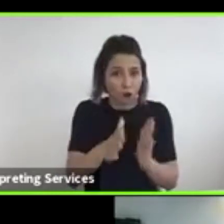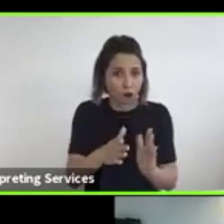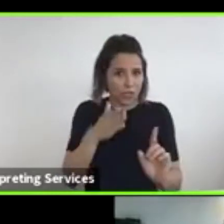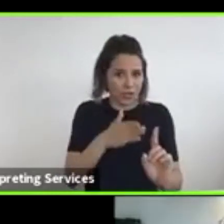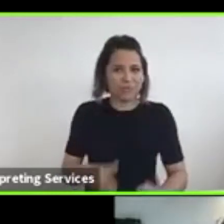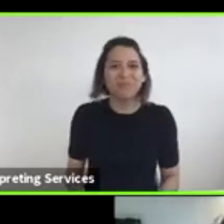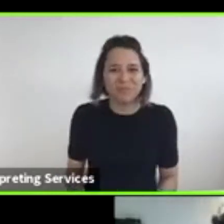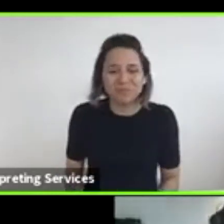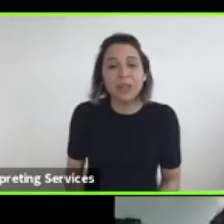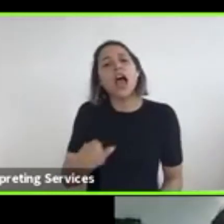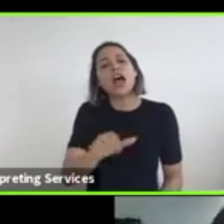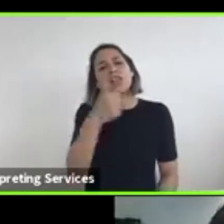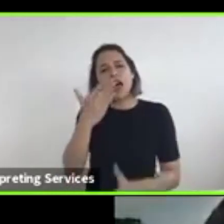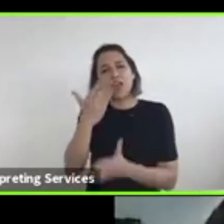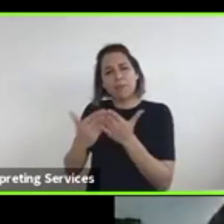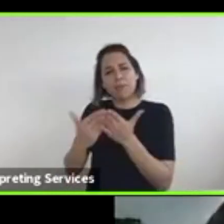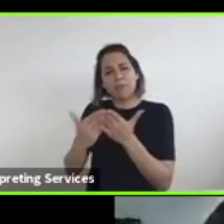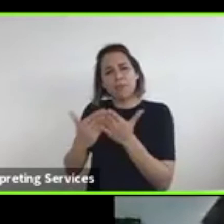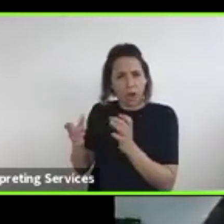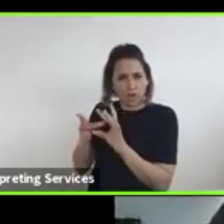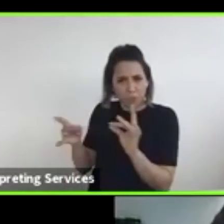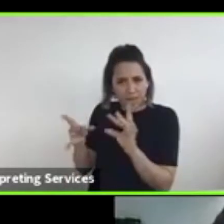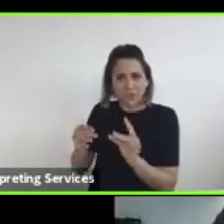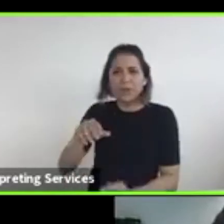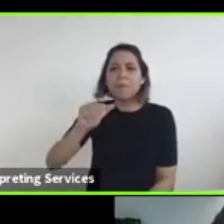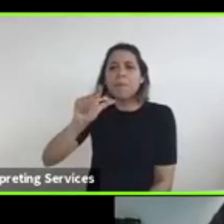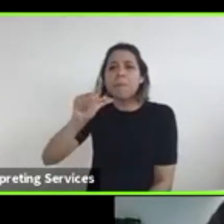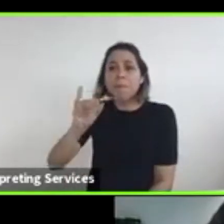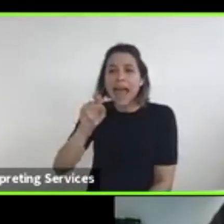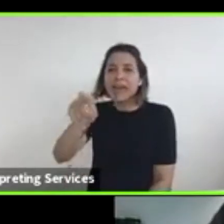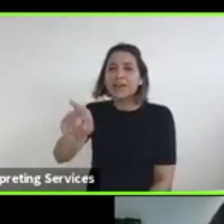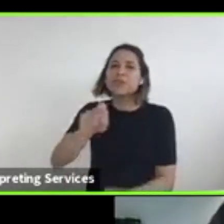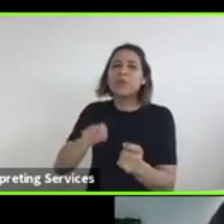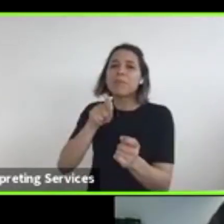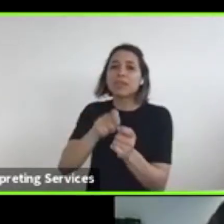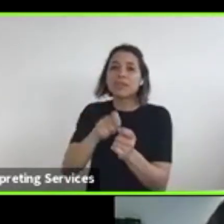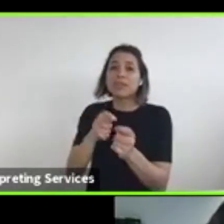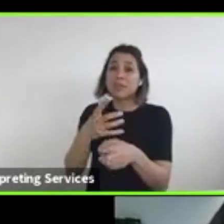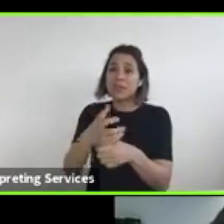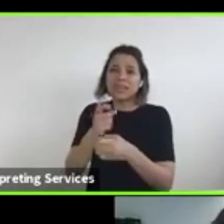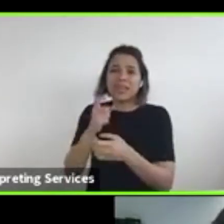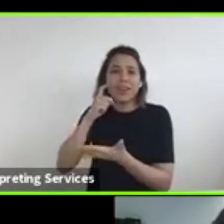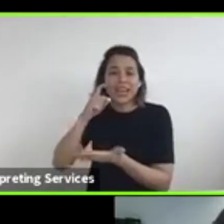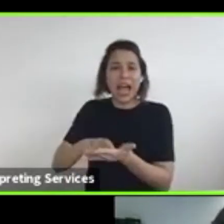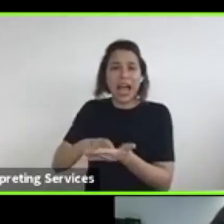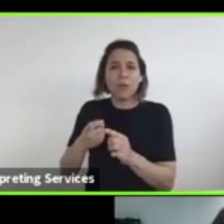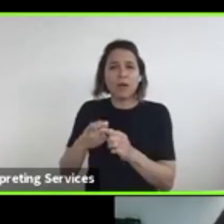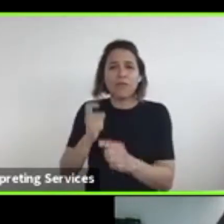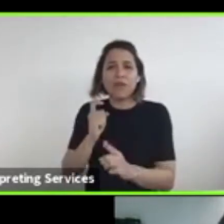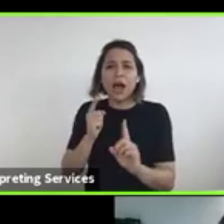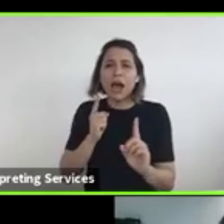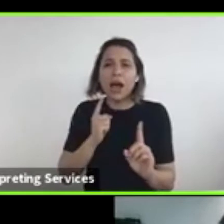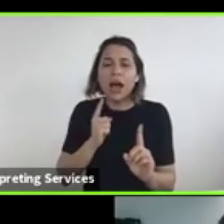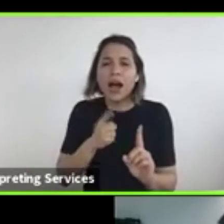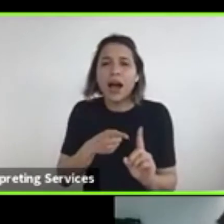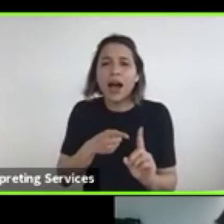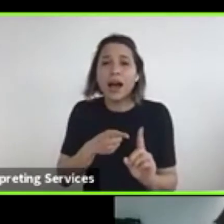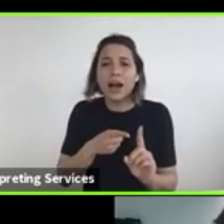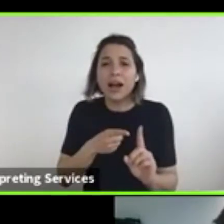THING I WANT TO SAY, ALI IS YOU SPECIFICALLY GOT A SHOUTOUT, FROM, THE -- THE ARTS ACADEMY